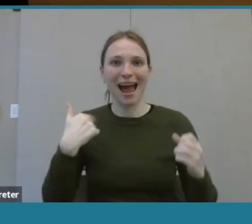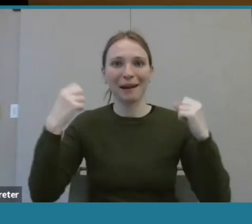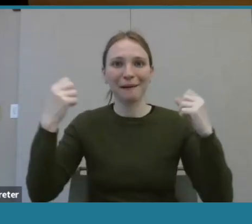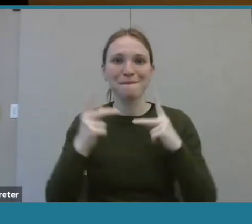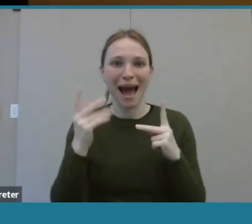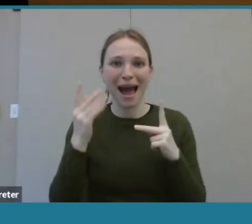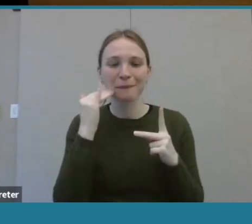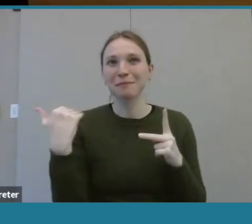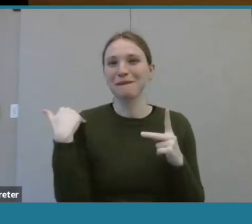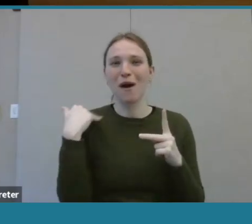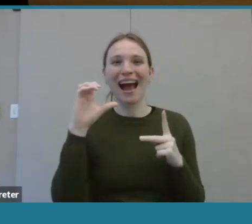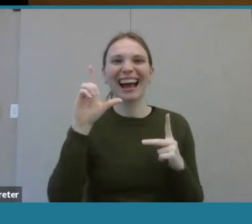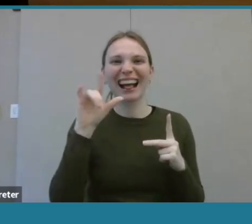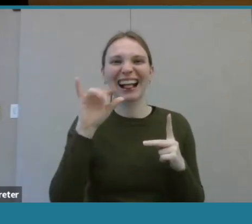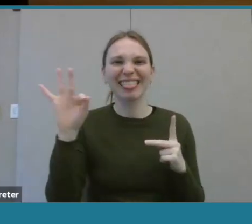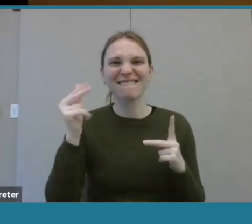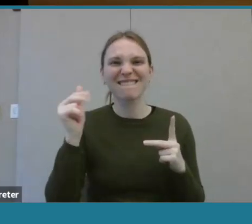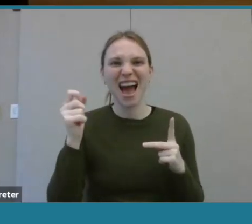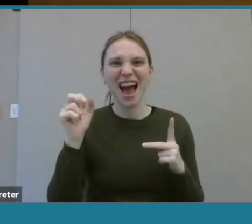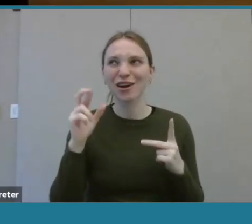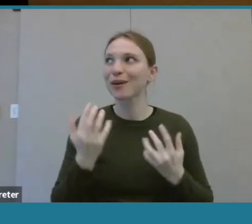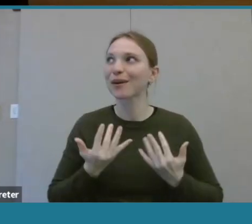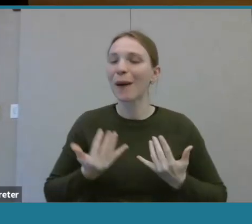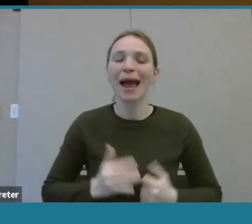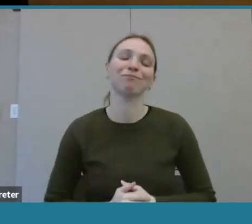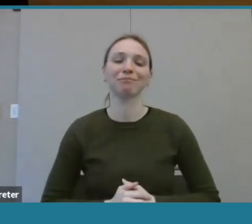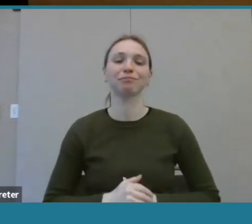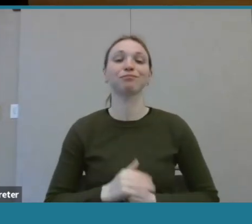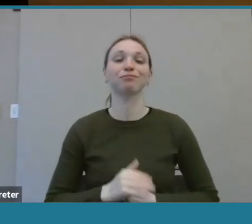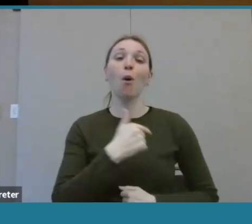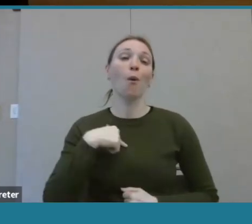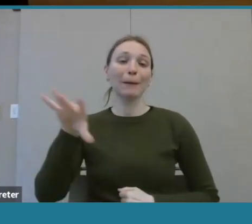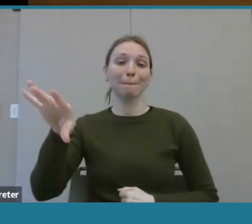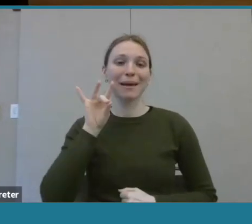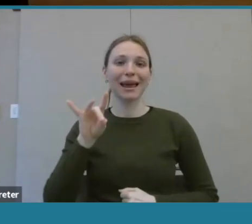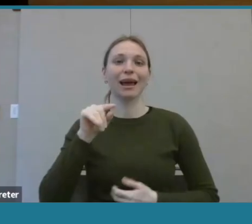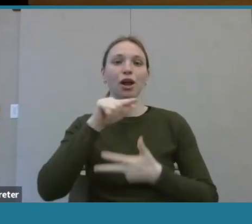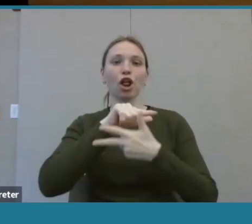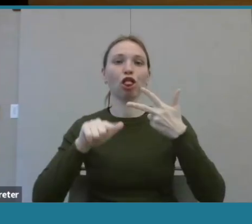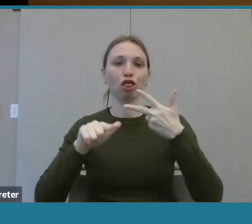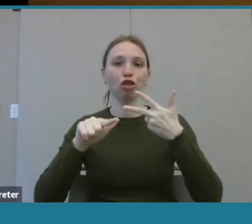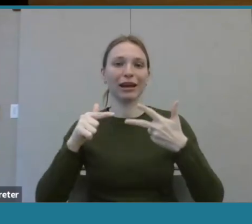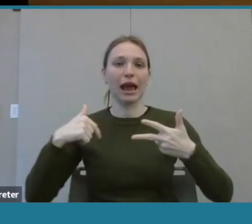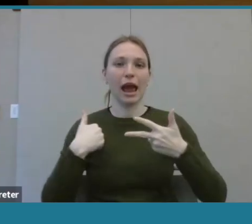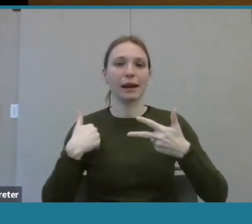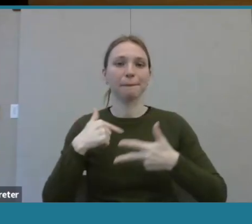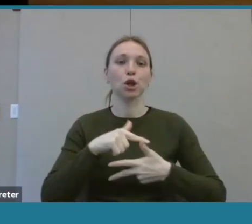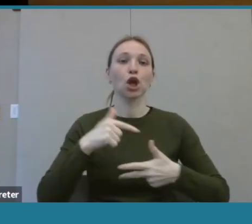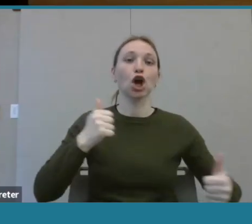So what animals were chosen? We had gorillas, seals, and giraffes, some of our most popular animals.